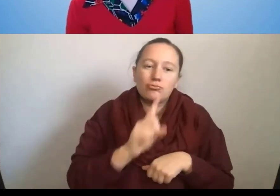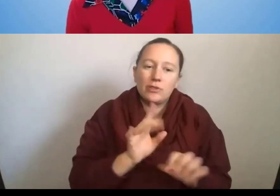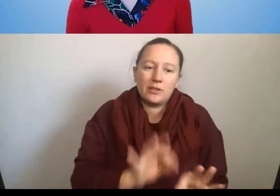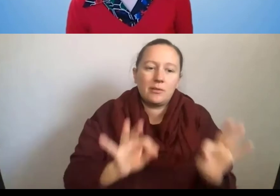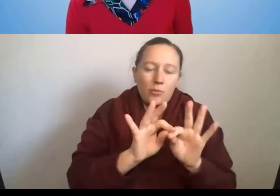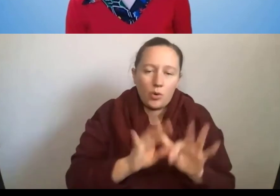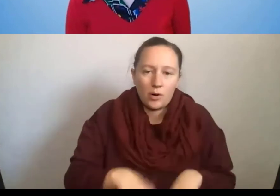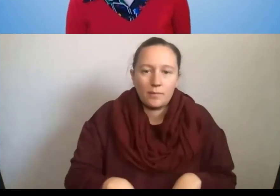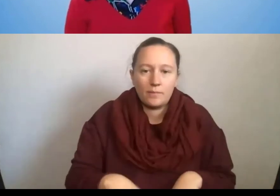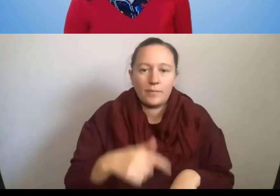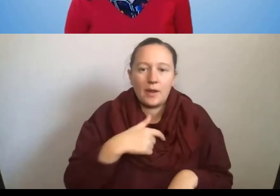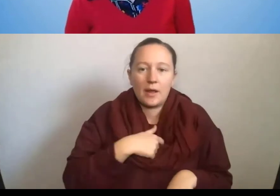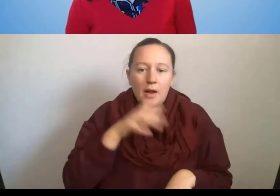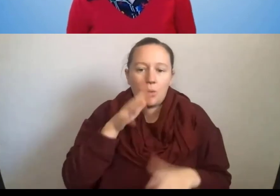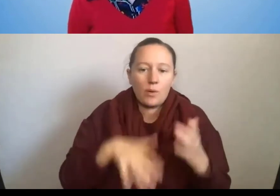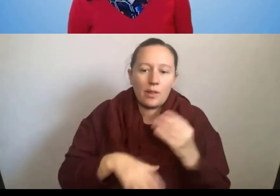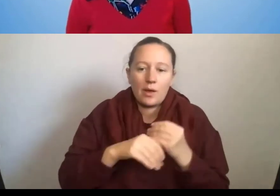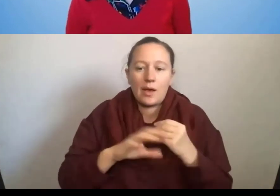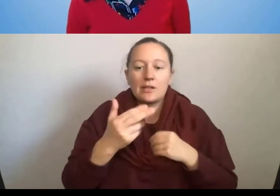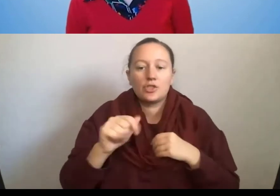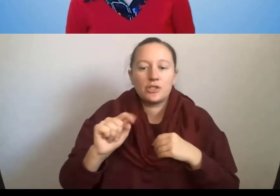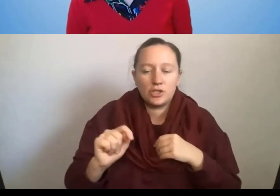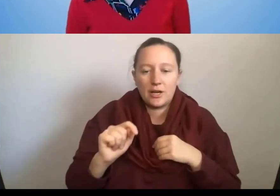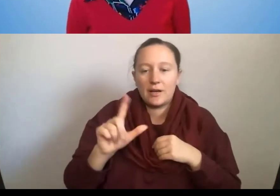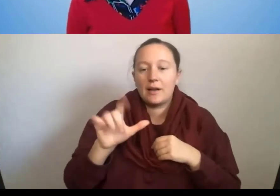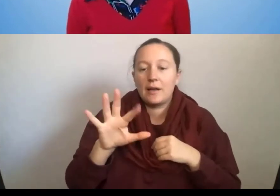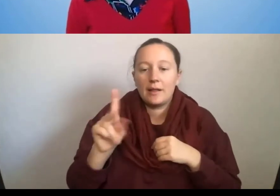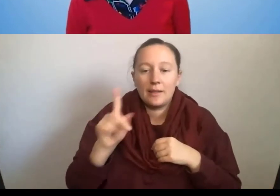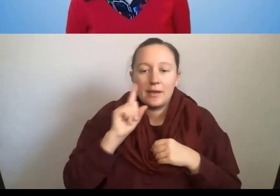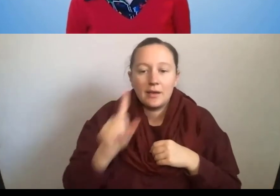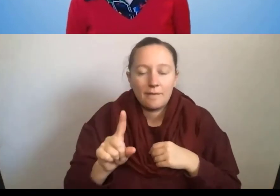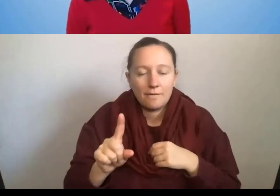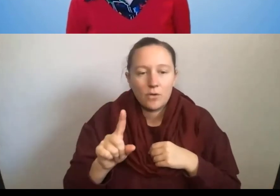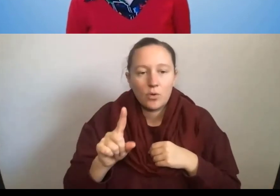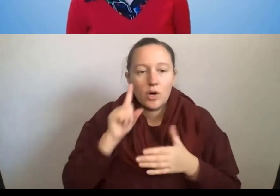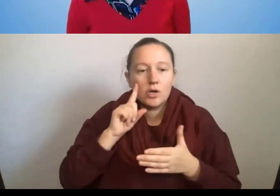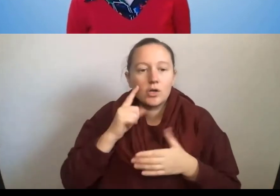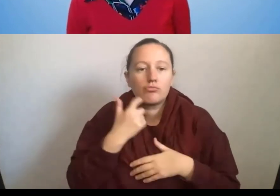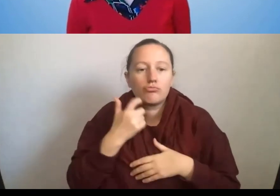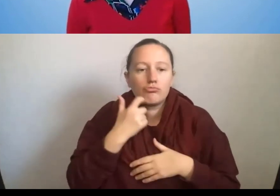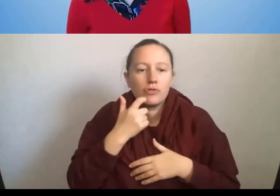And I'm going to put in the chat here a link to a recent coalition